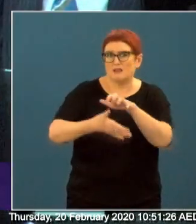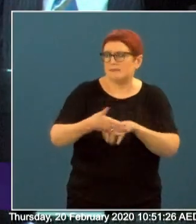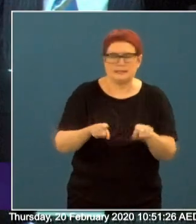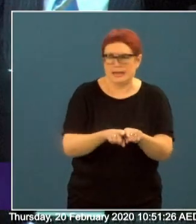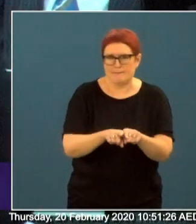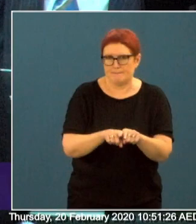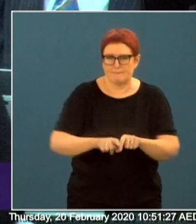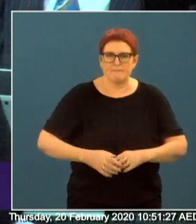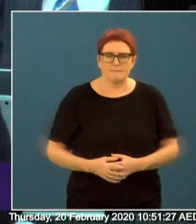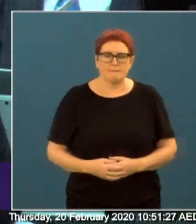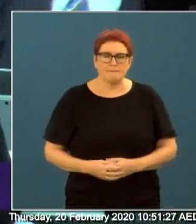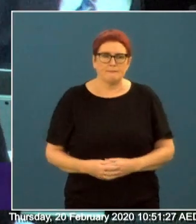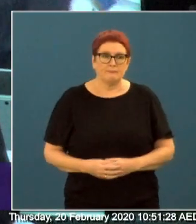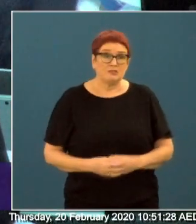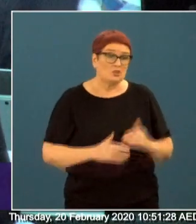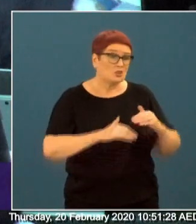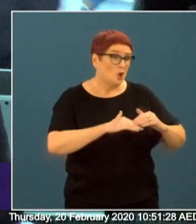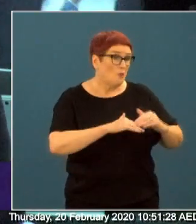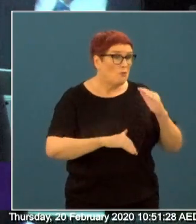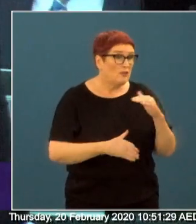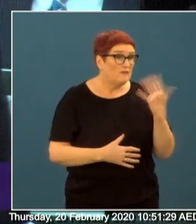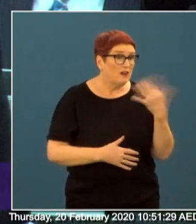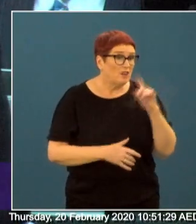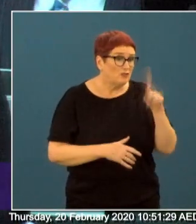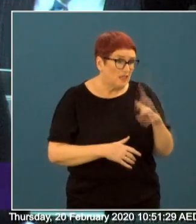And so you say more than half a million Australians live with intellectual disability.